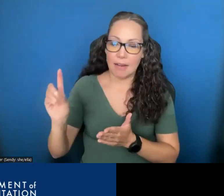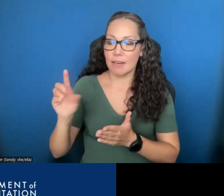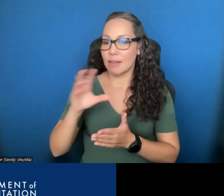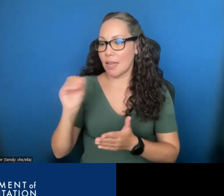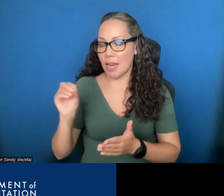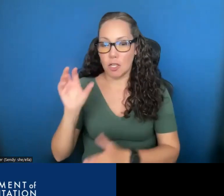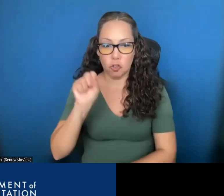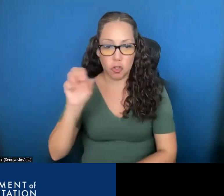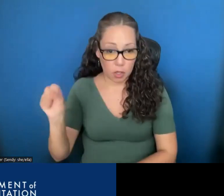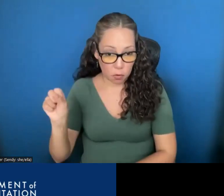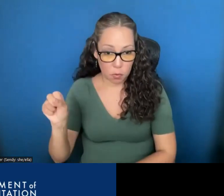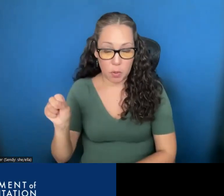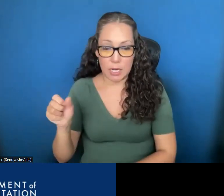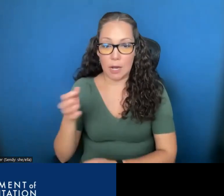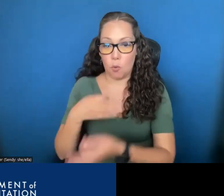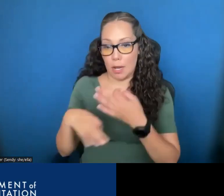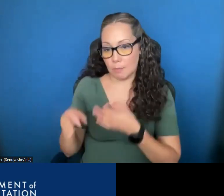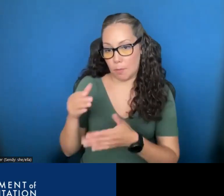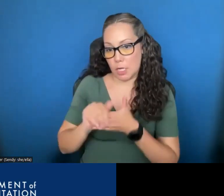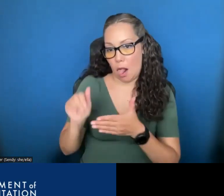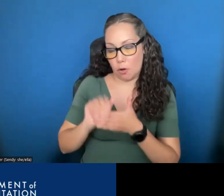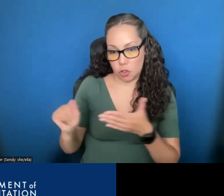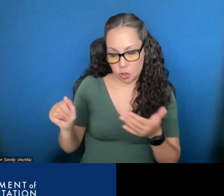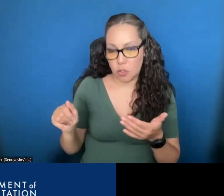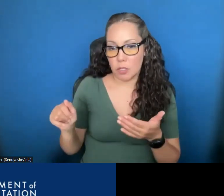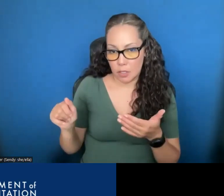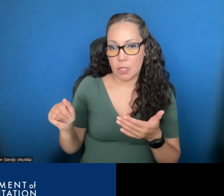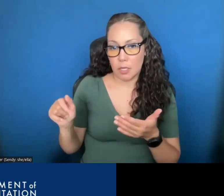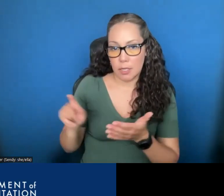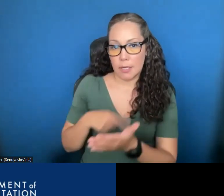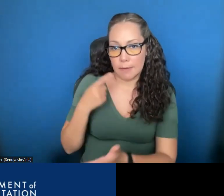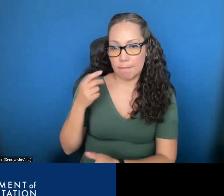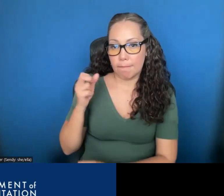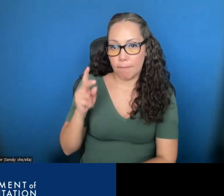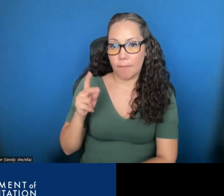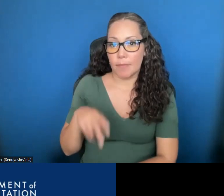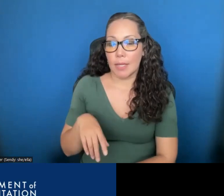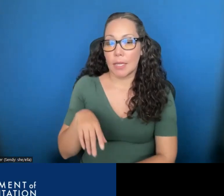dollars which I've talked about before at these meetings um the Social Security reimbursement